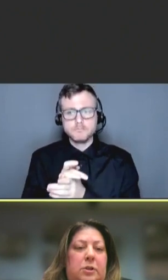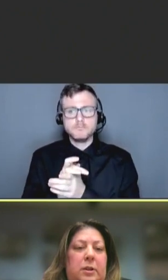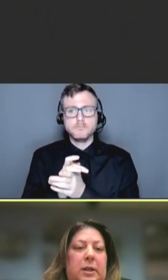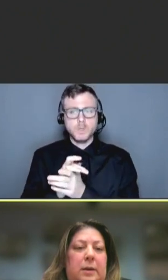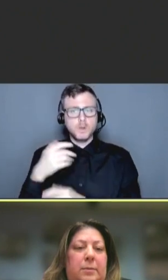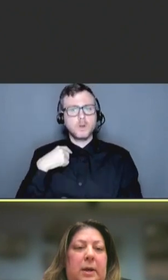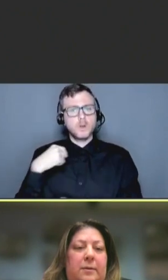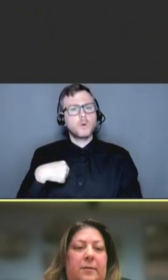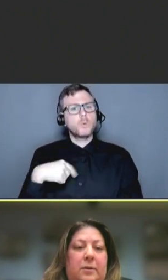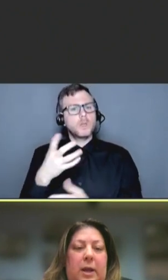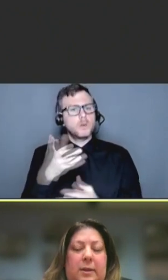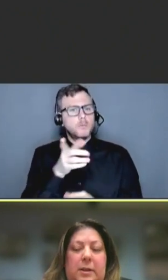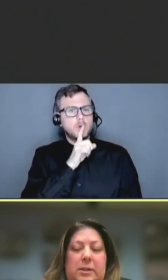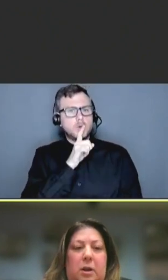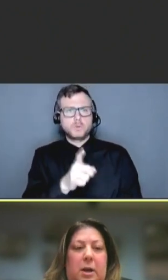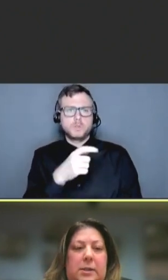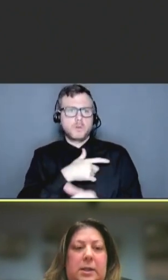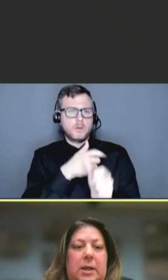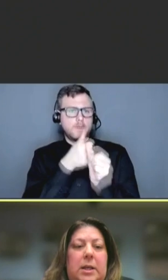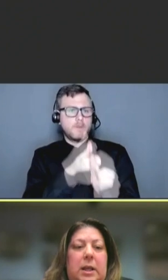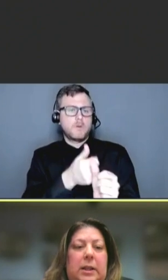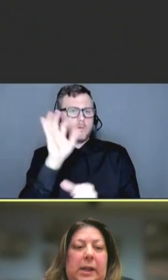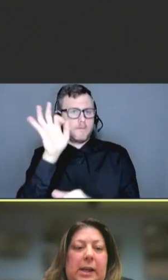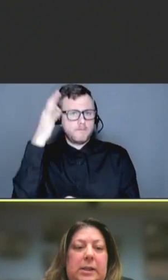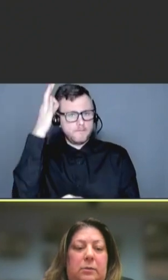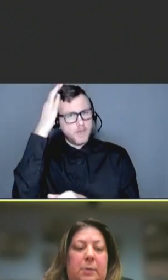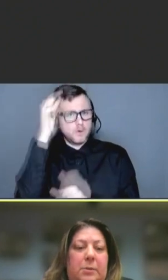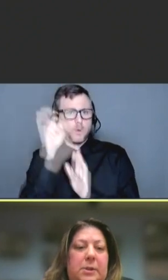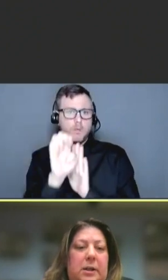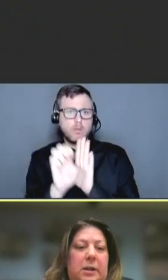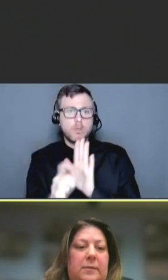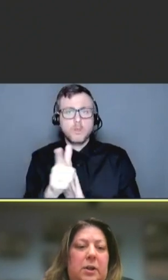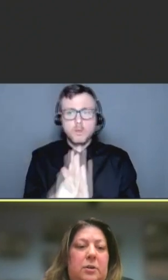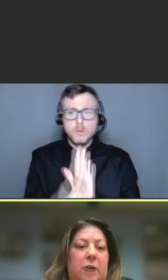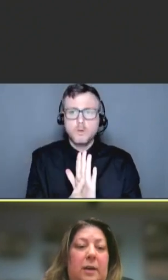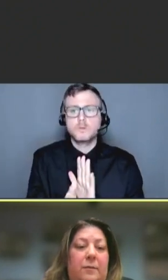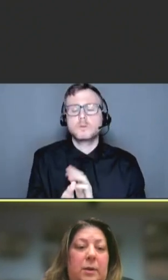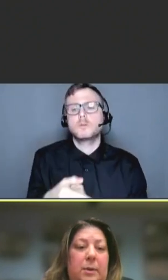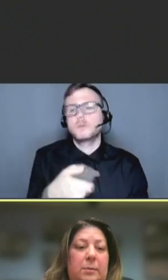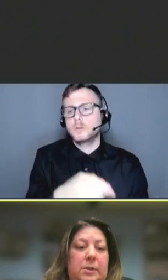ensure that they comply with federal ethics laws. The liaison representatives are nonvoting members